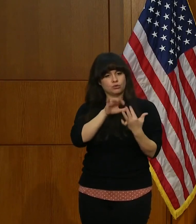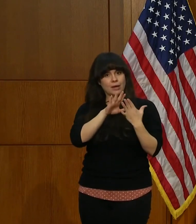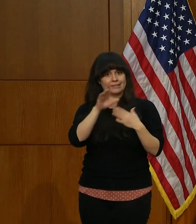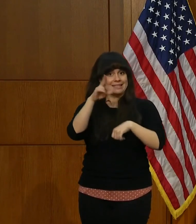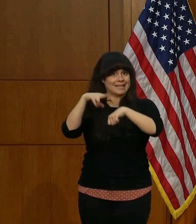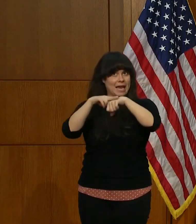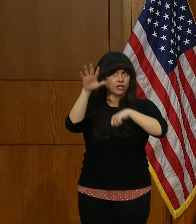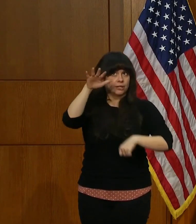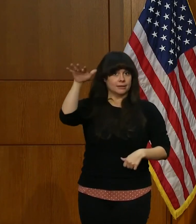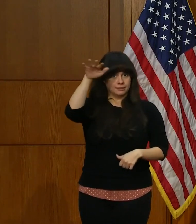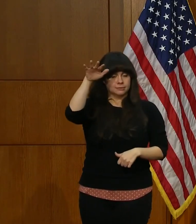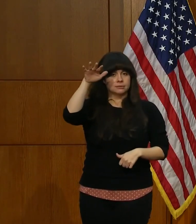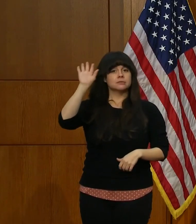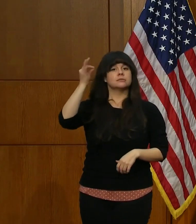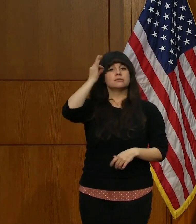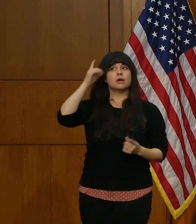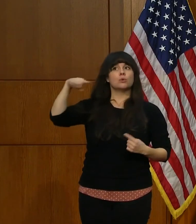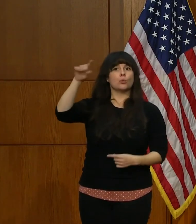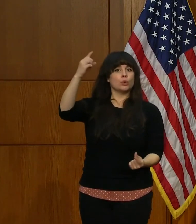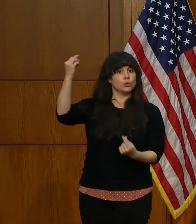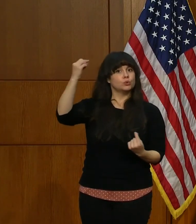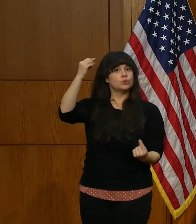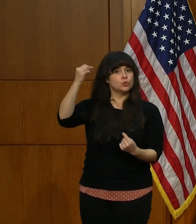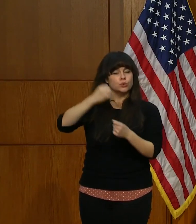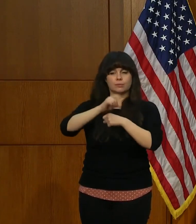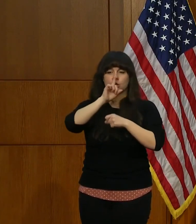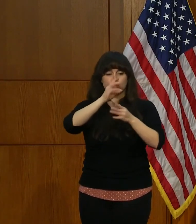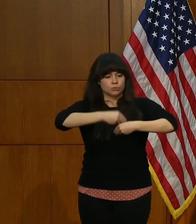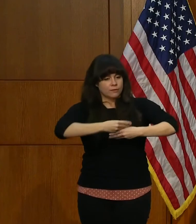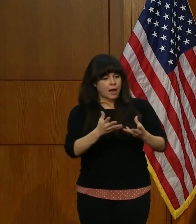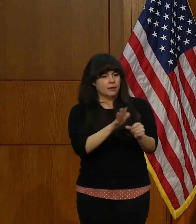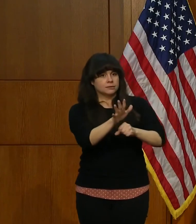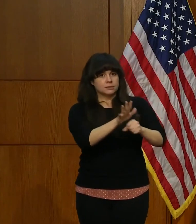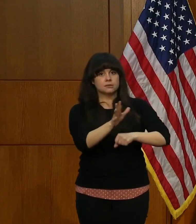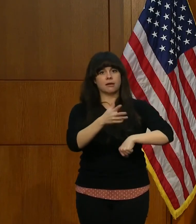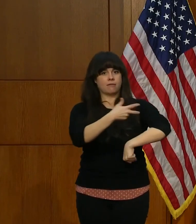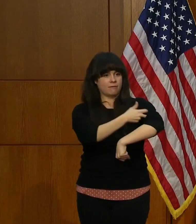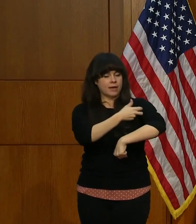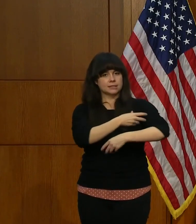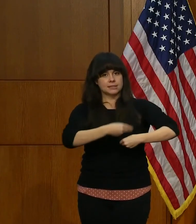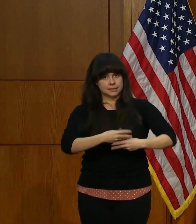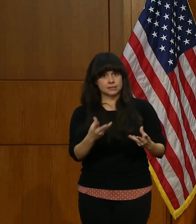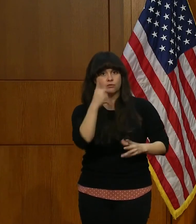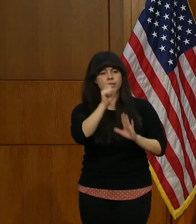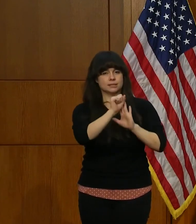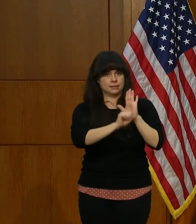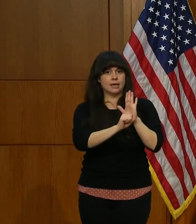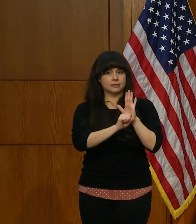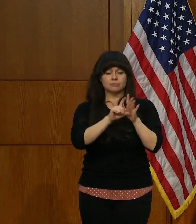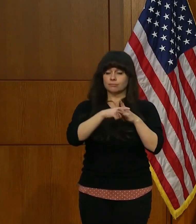NEED TO KNOW HOW THIS IS BEING ADDRESSED AT THE NATIONAL LEVEL, AND WHAT OUR FEDERAL PARTNERS